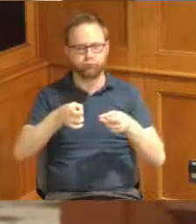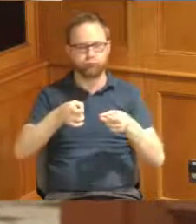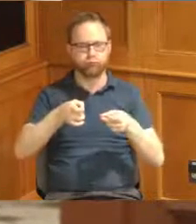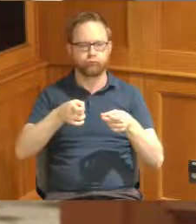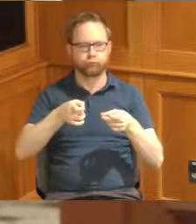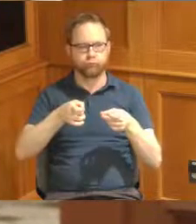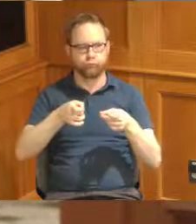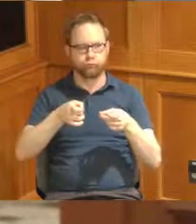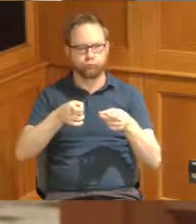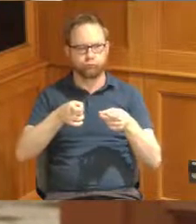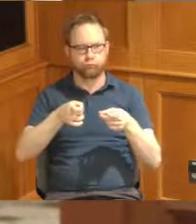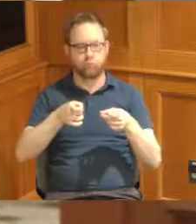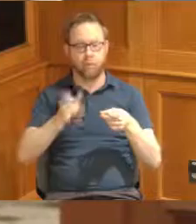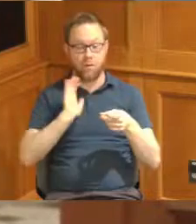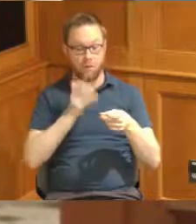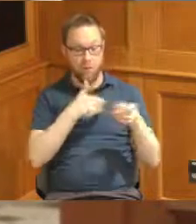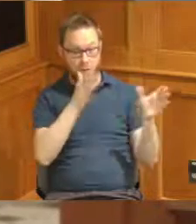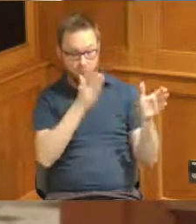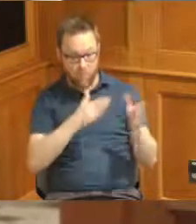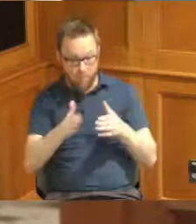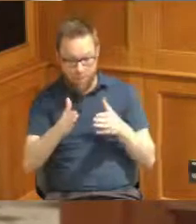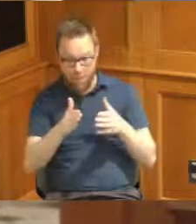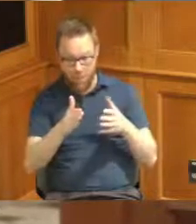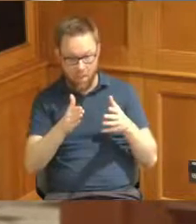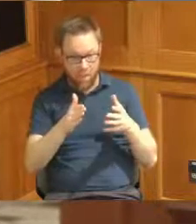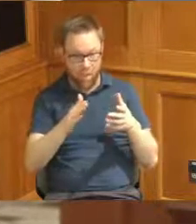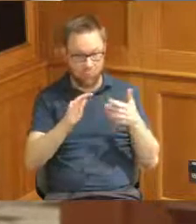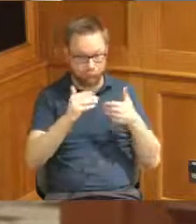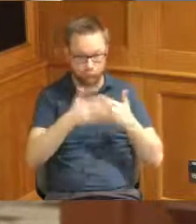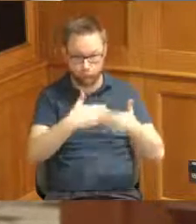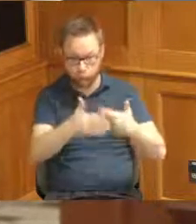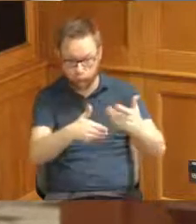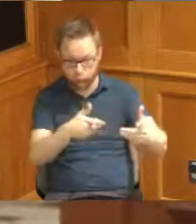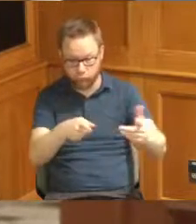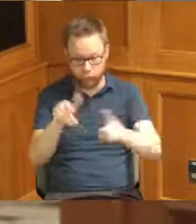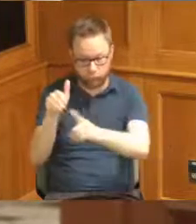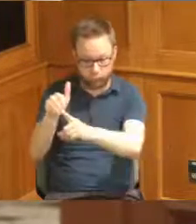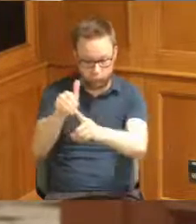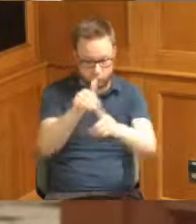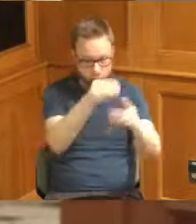the the plans that we have were enacted and executed to notify our our Public Safety